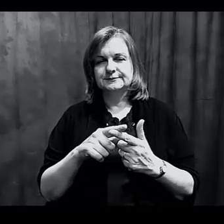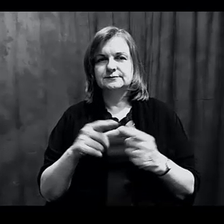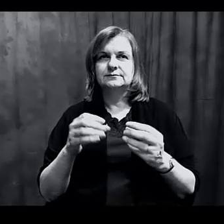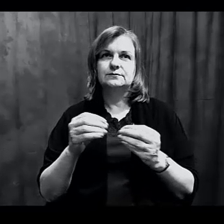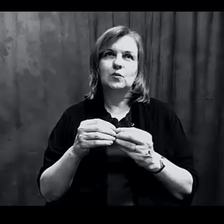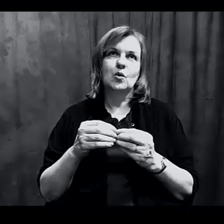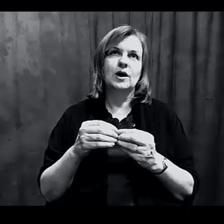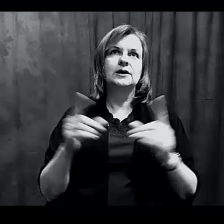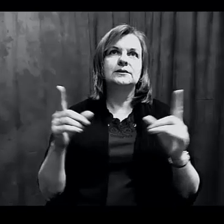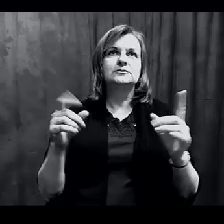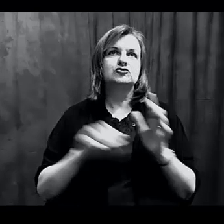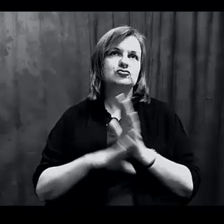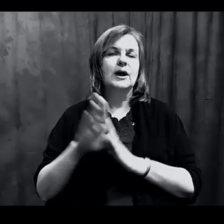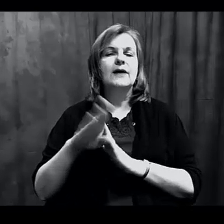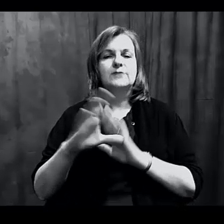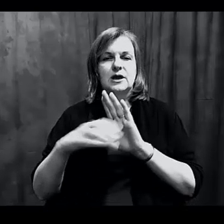higher levels of movement